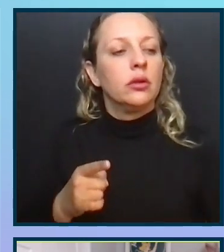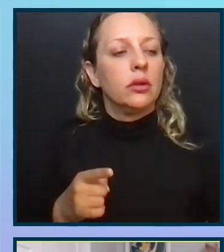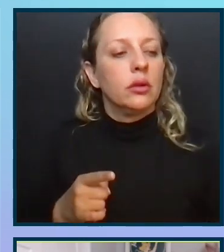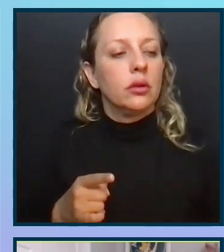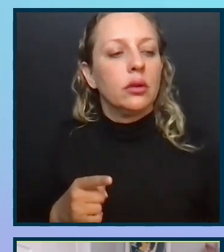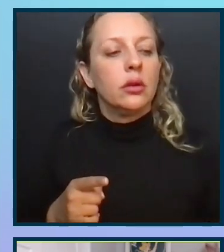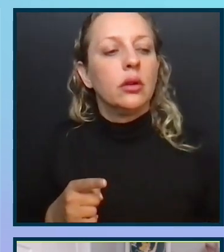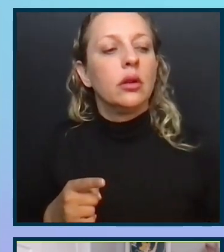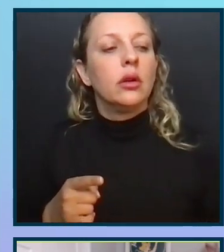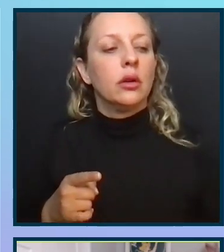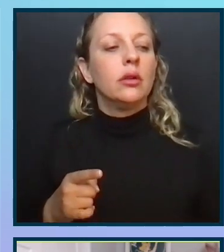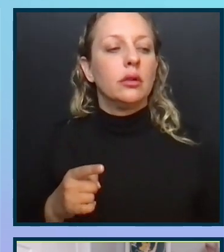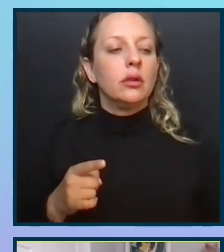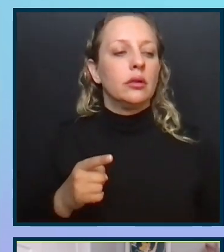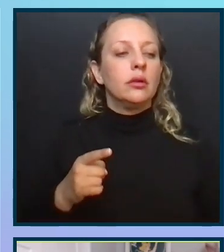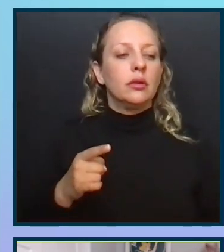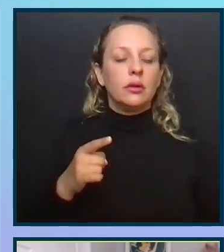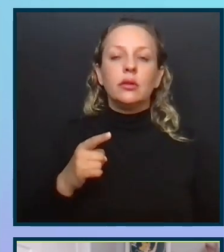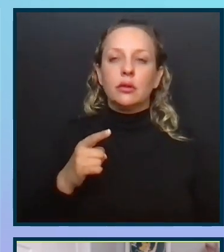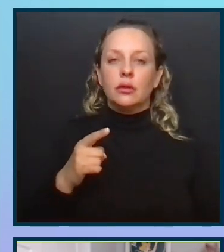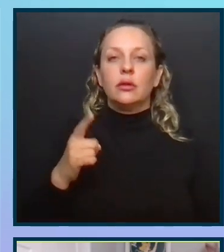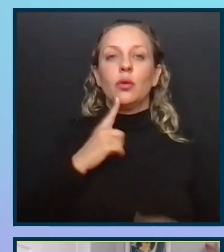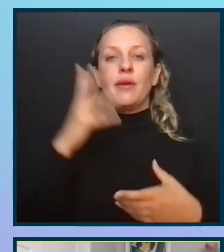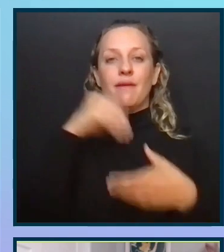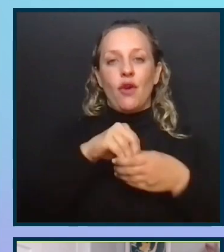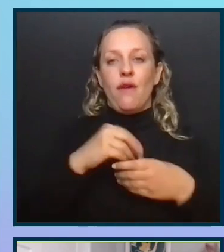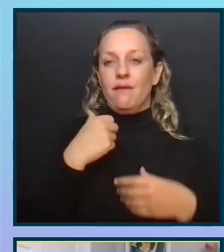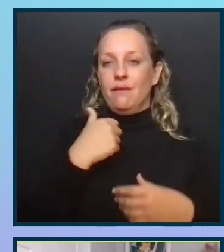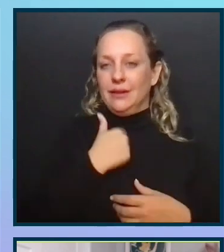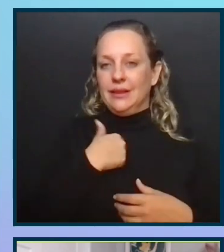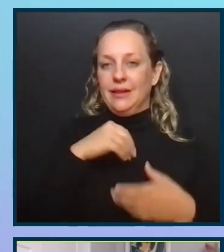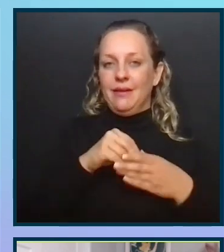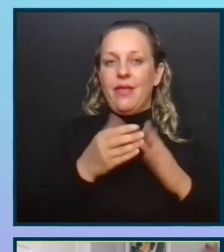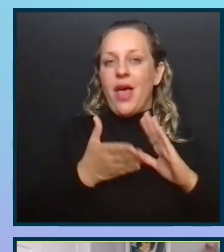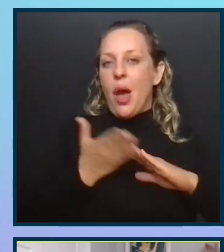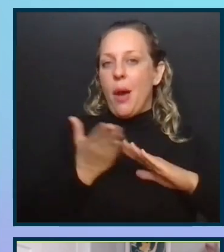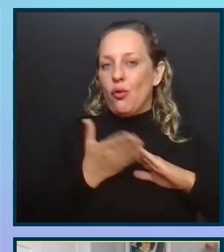accessibility designers involve in design operations.